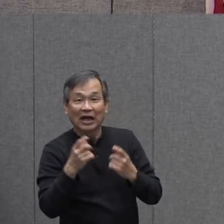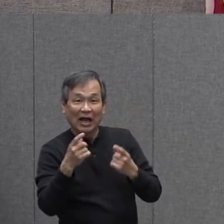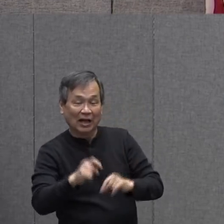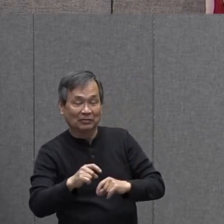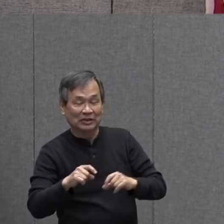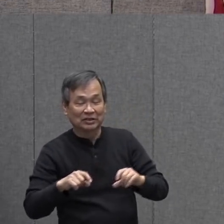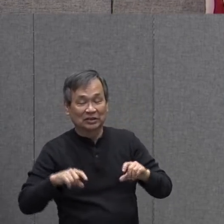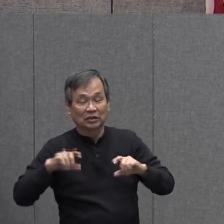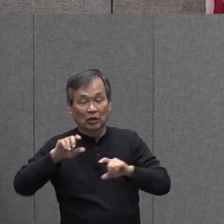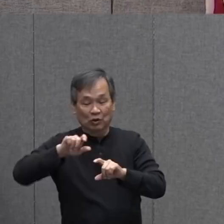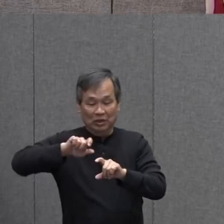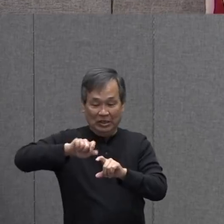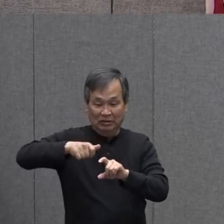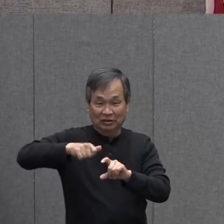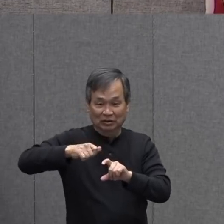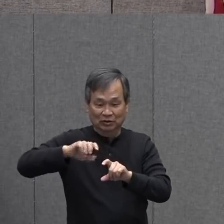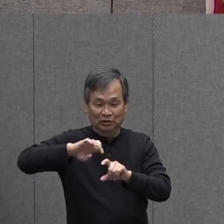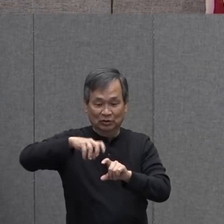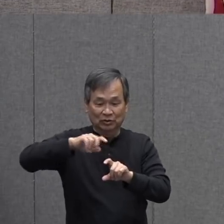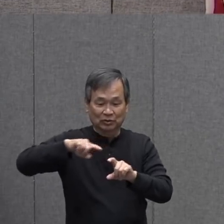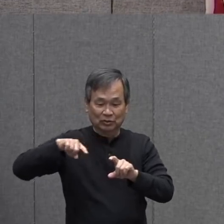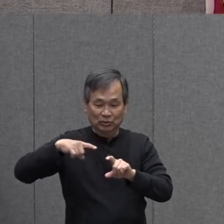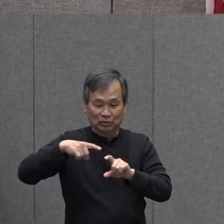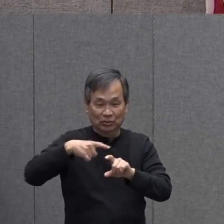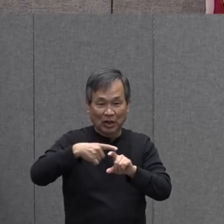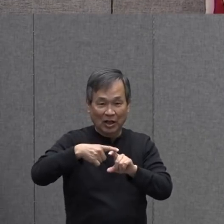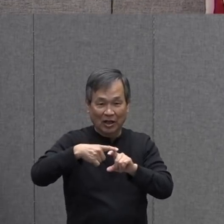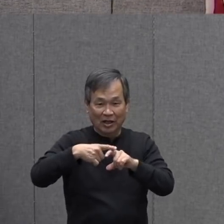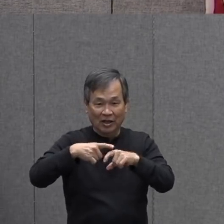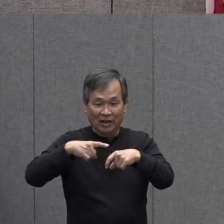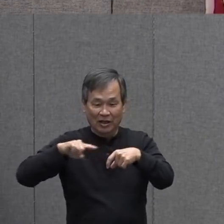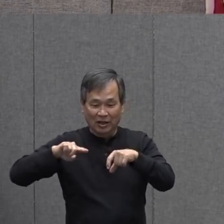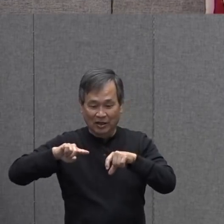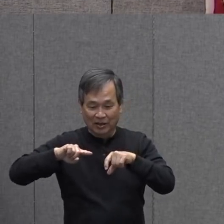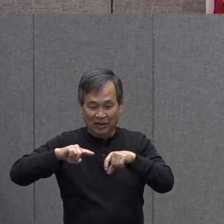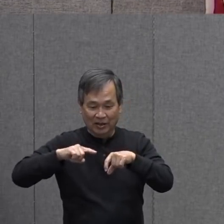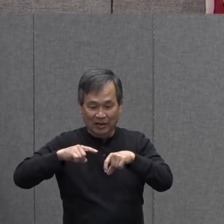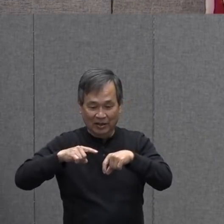So as I turn this, then that screw and gear